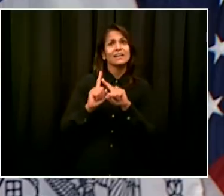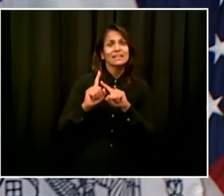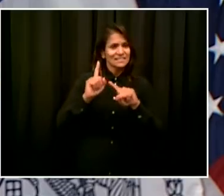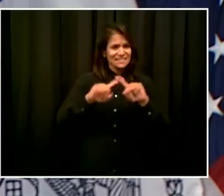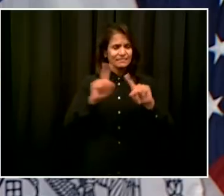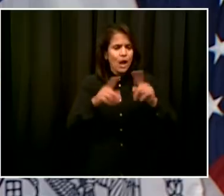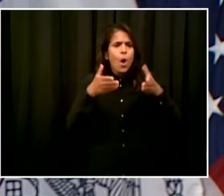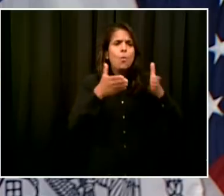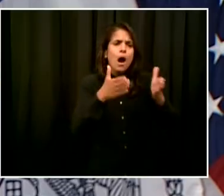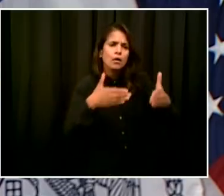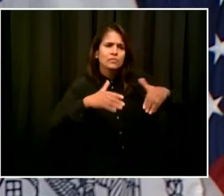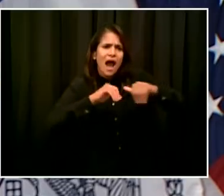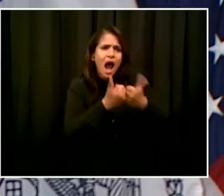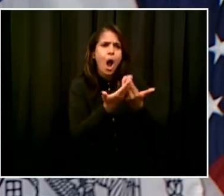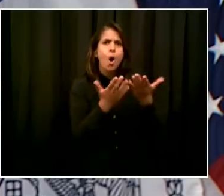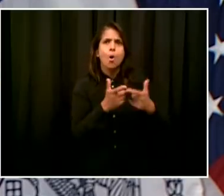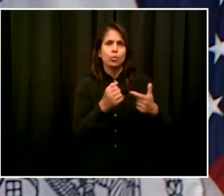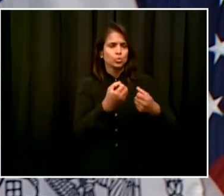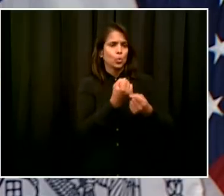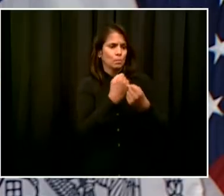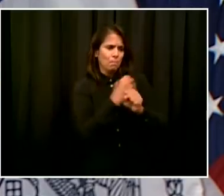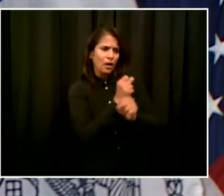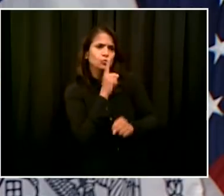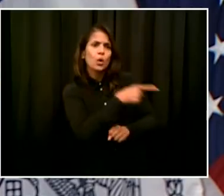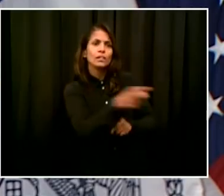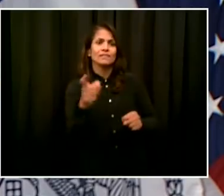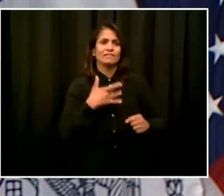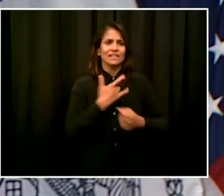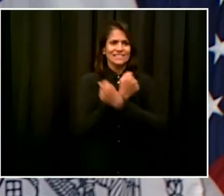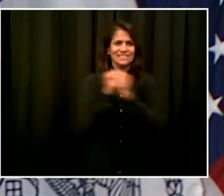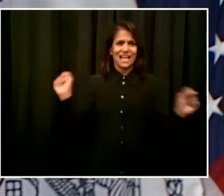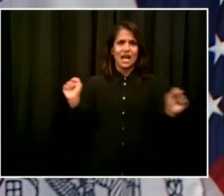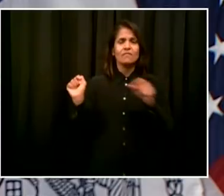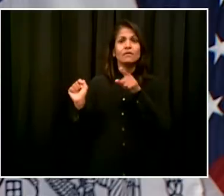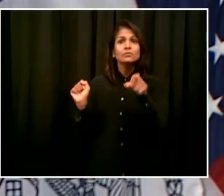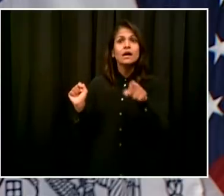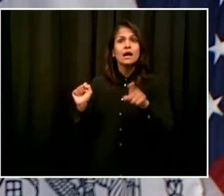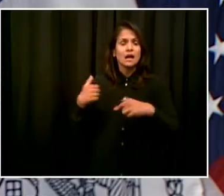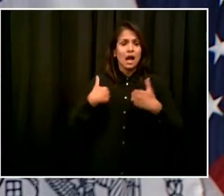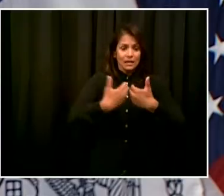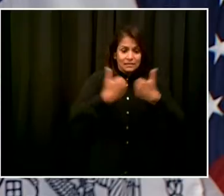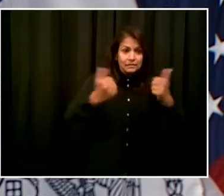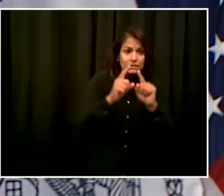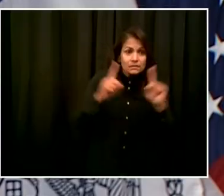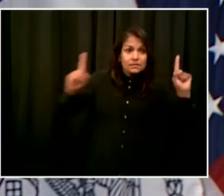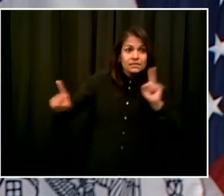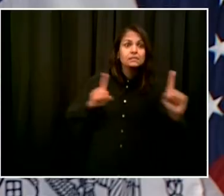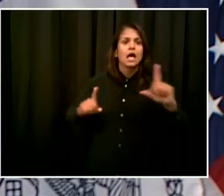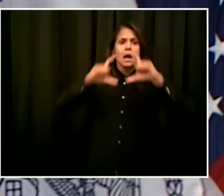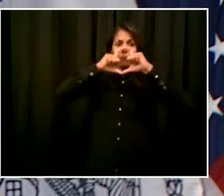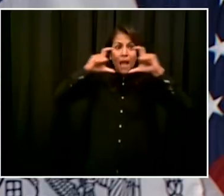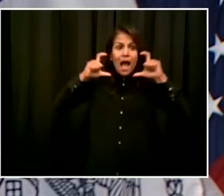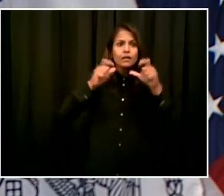TOGETHER A VARIETY OF MEASESUR. AGAIN, THAT'S WHAT WE TALKED ABOUT LAST WEEK.